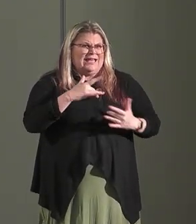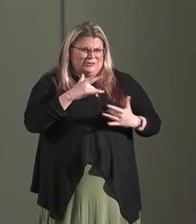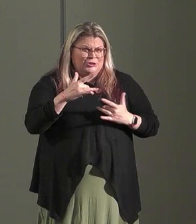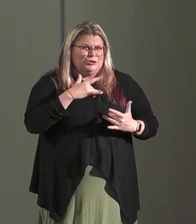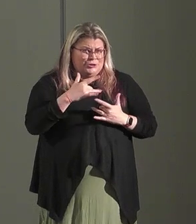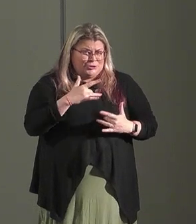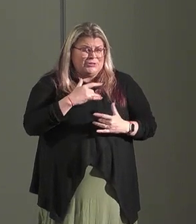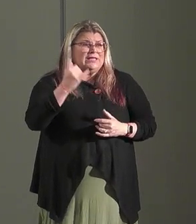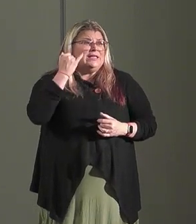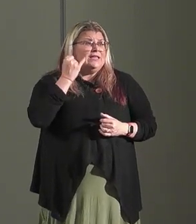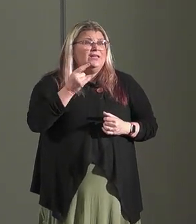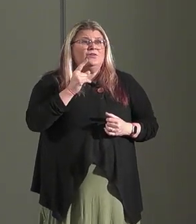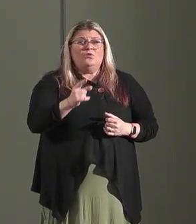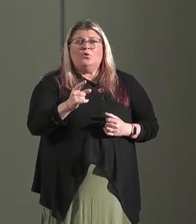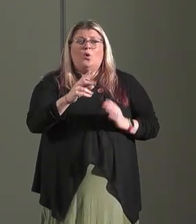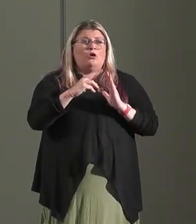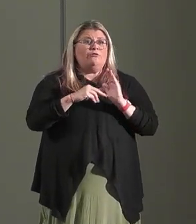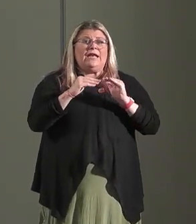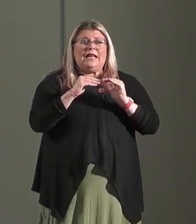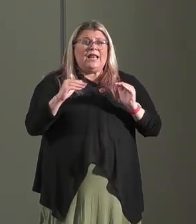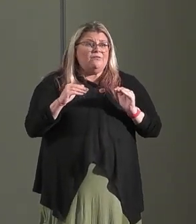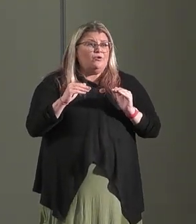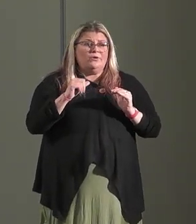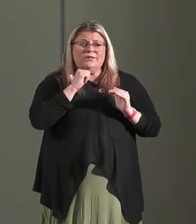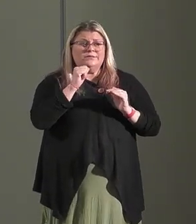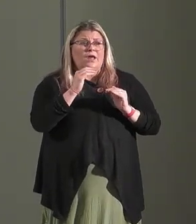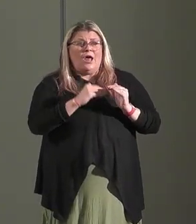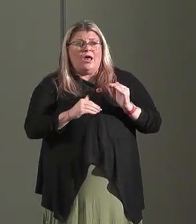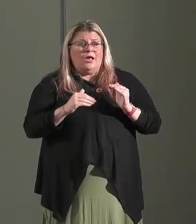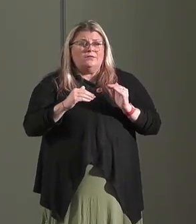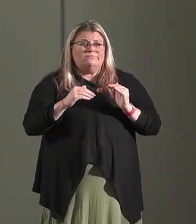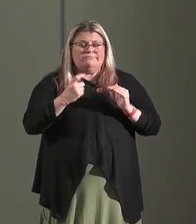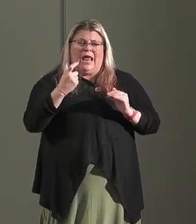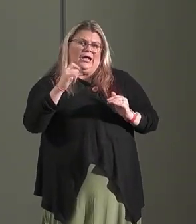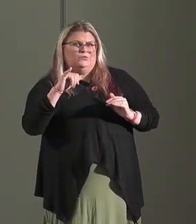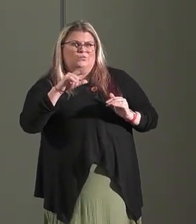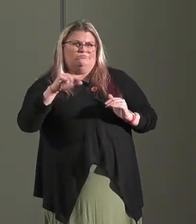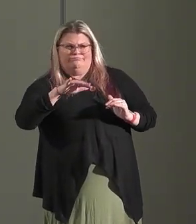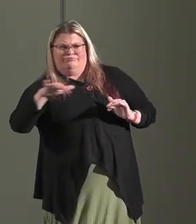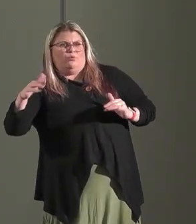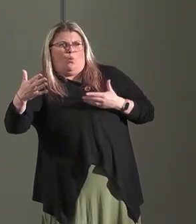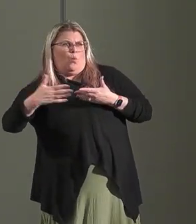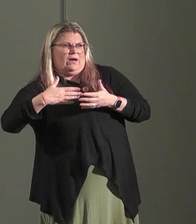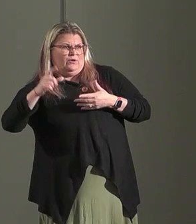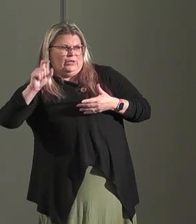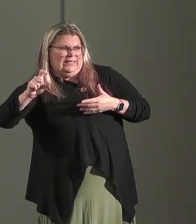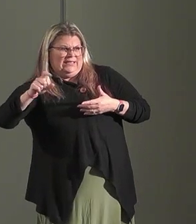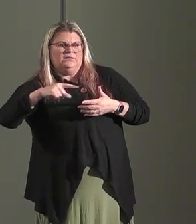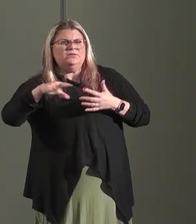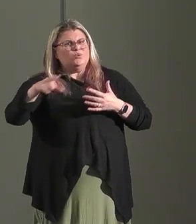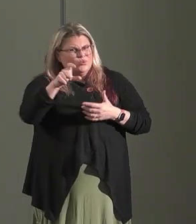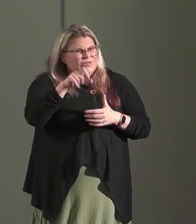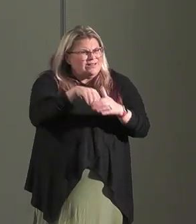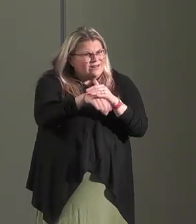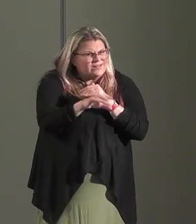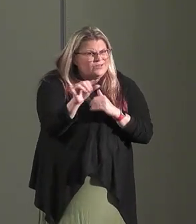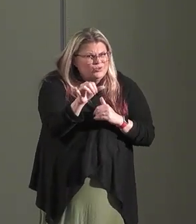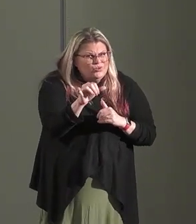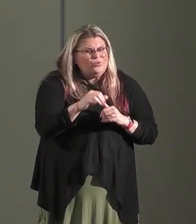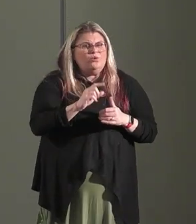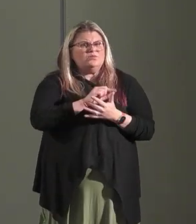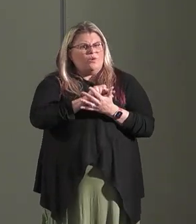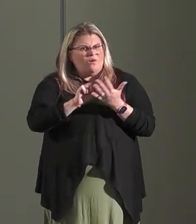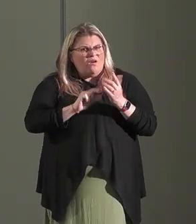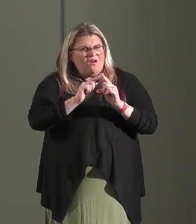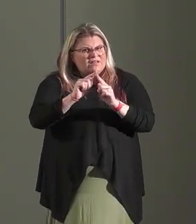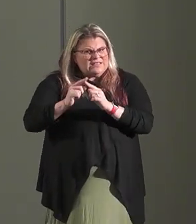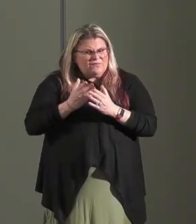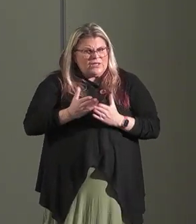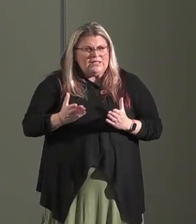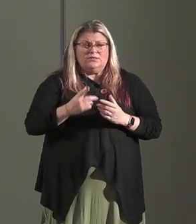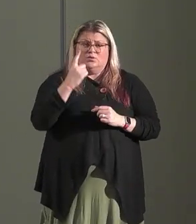Reading level is not XYZ, you also need access. All of these sorts of things. For me, it is